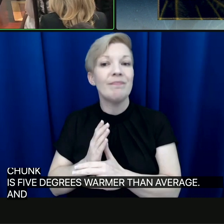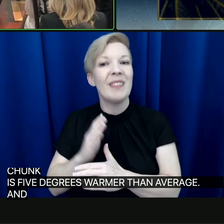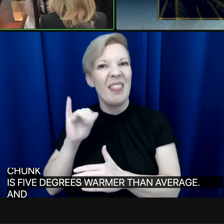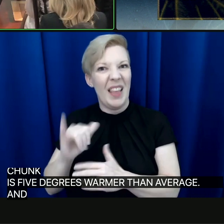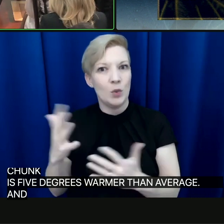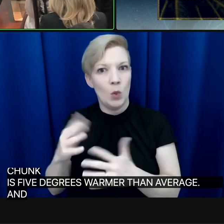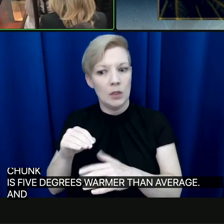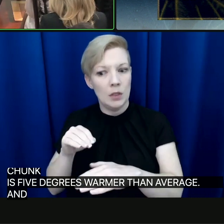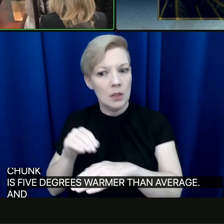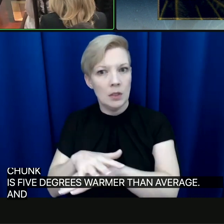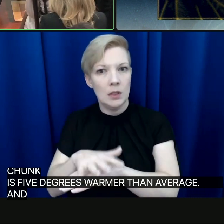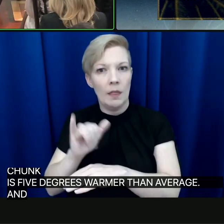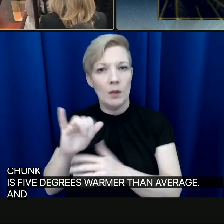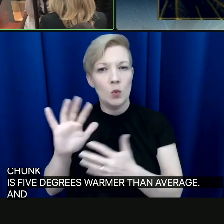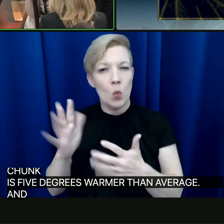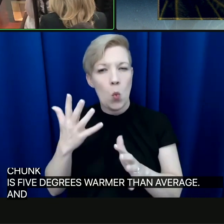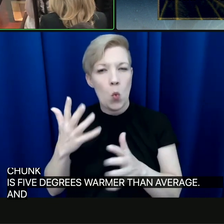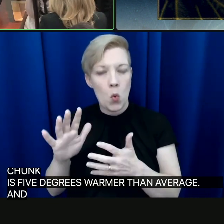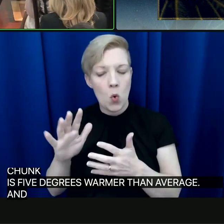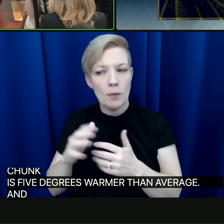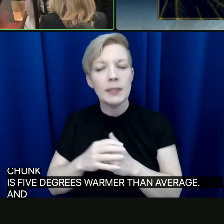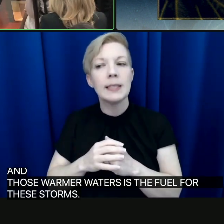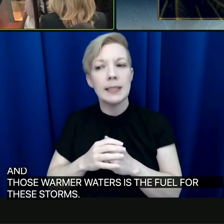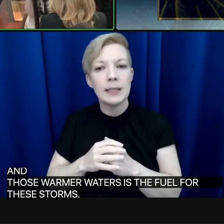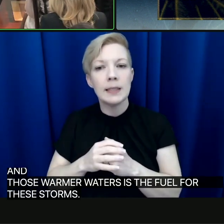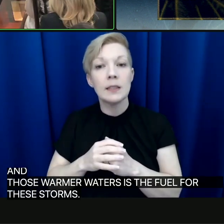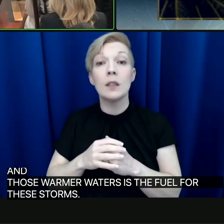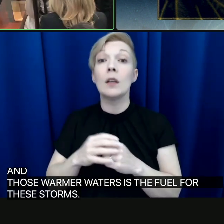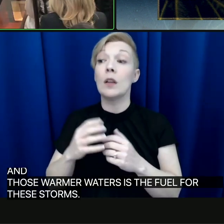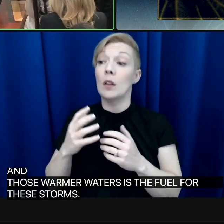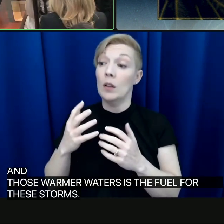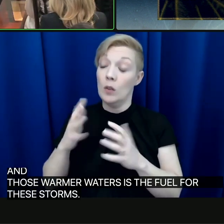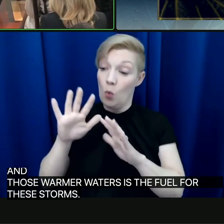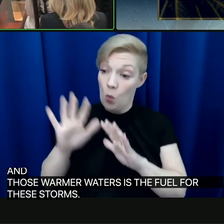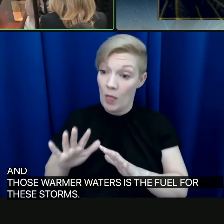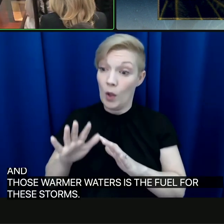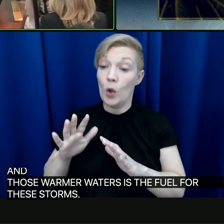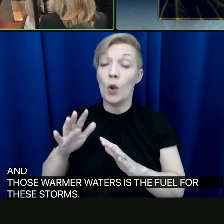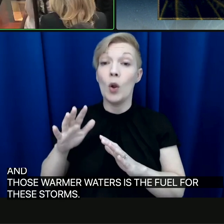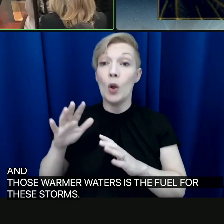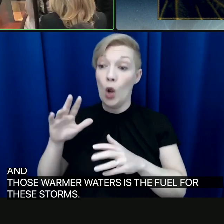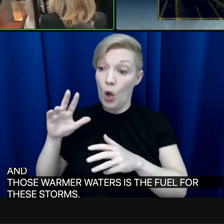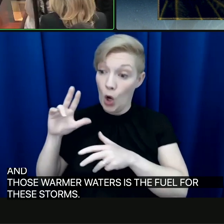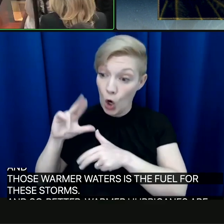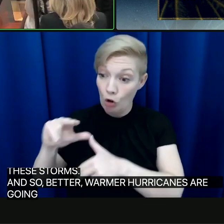And so wetter, warmer hurricanes are going to cause for more extreme rainfall events right now.